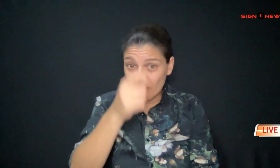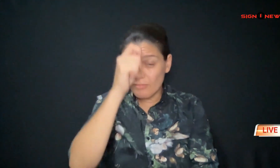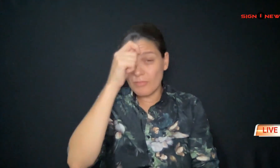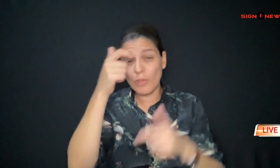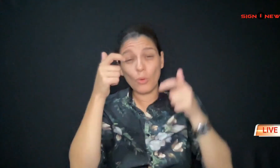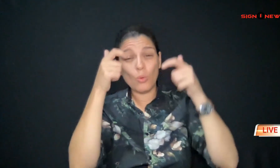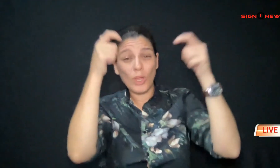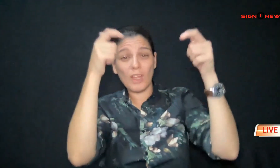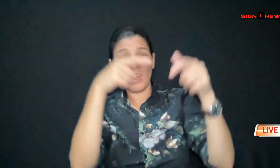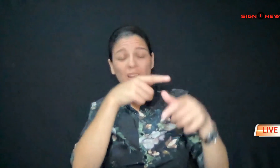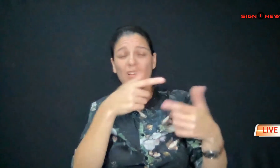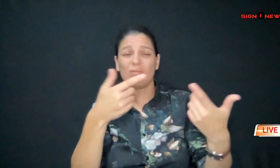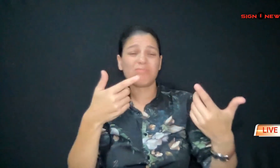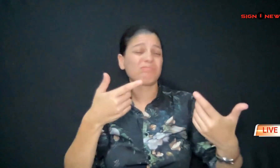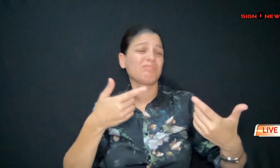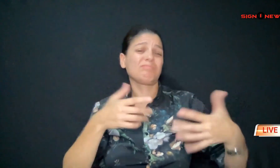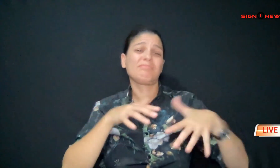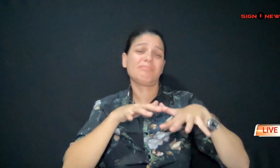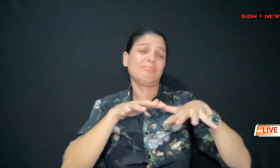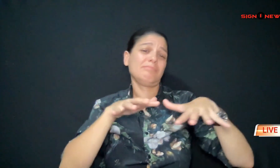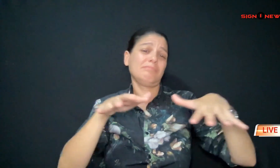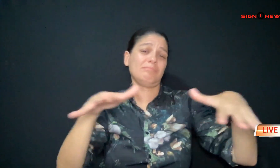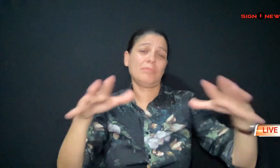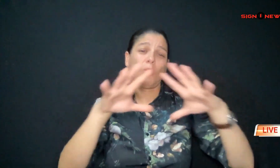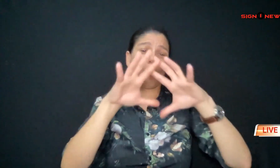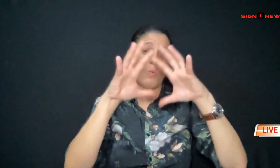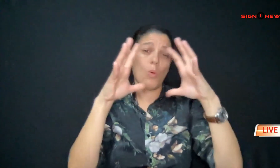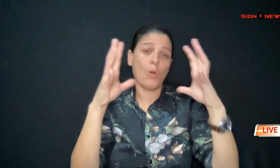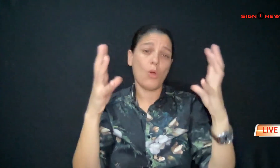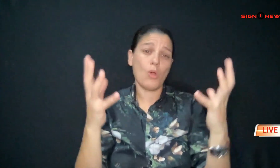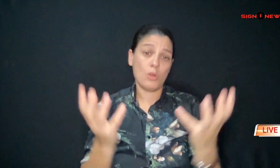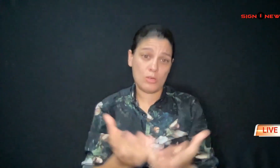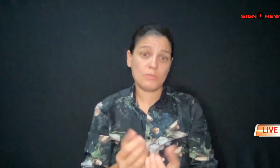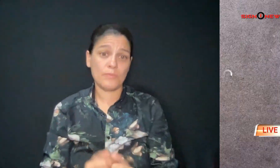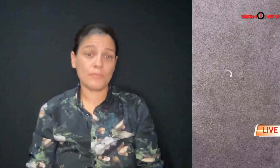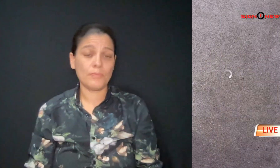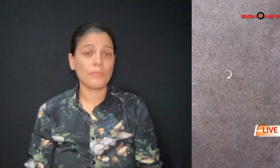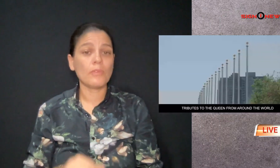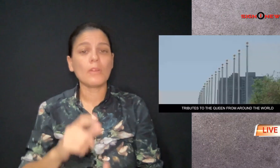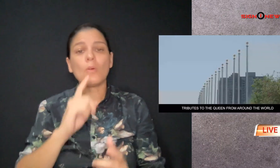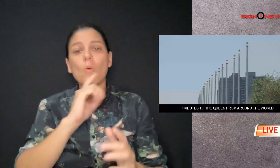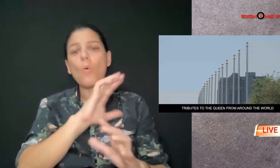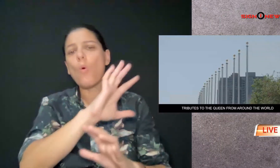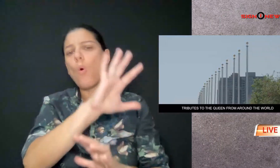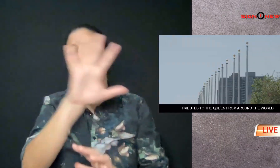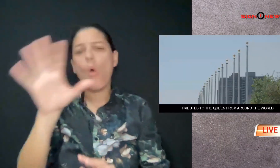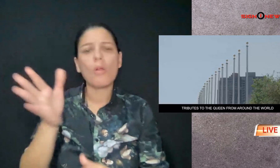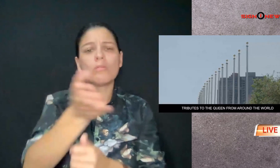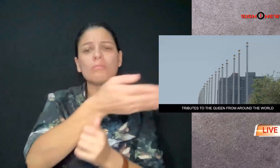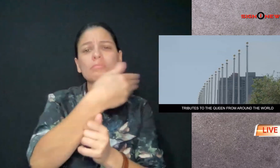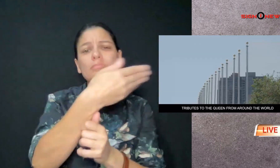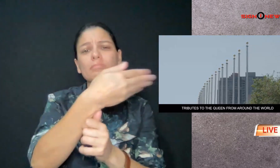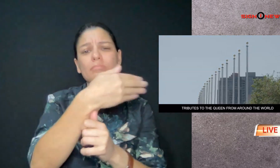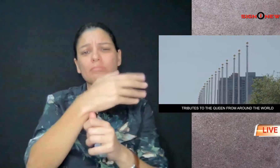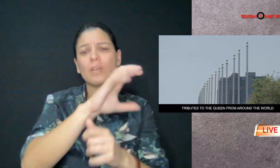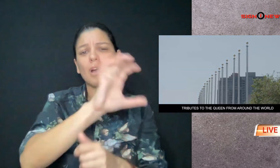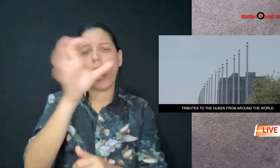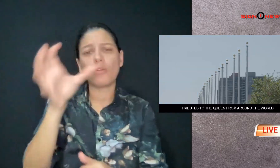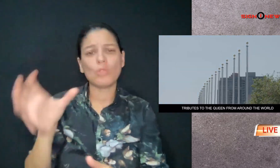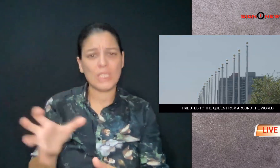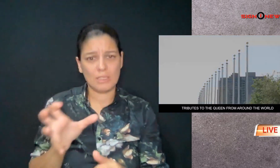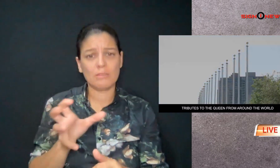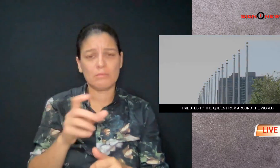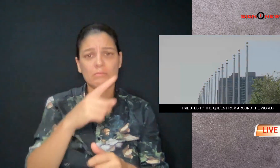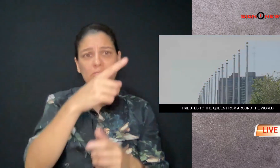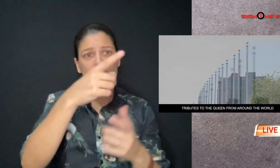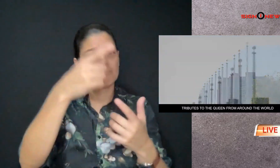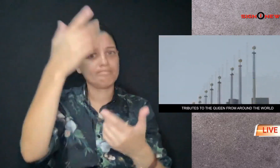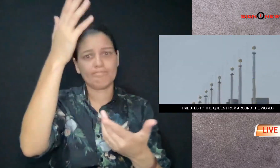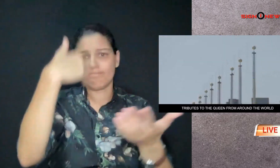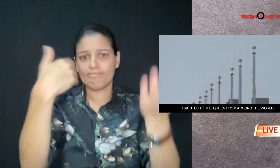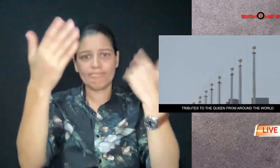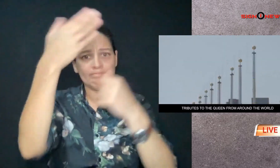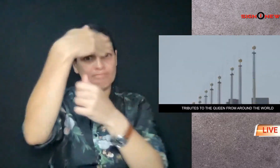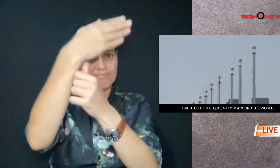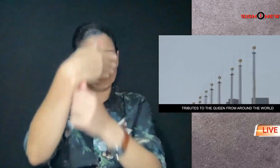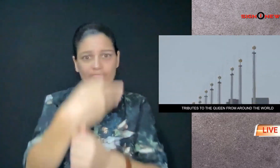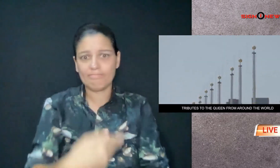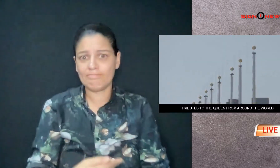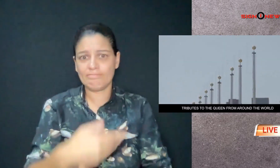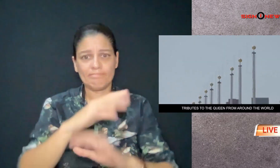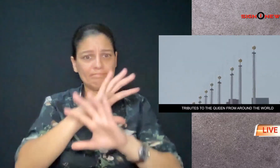tributes to the Queen continue from around the world